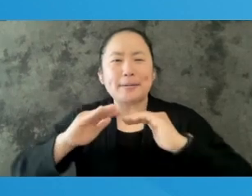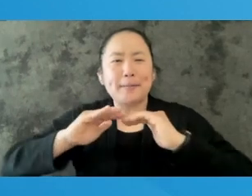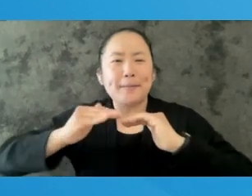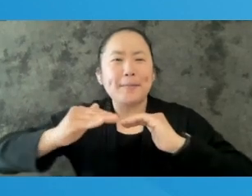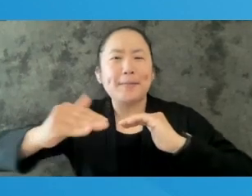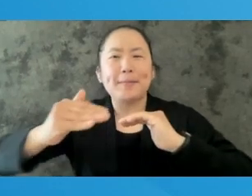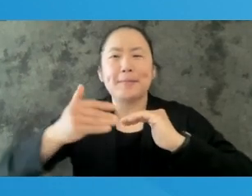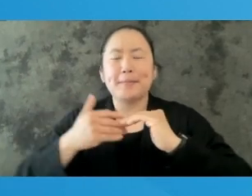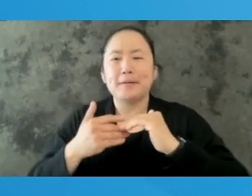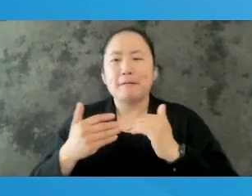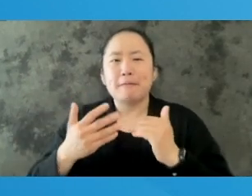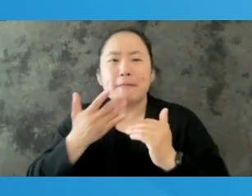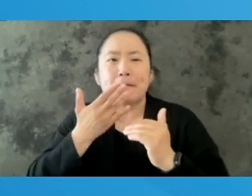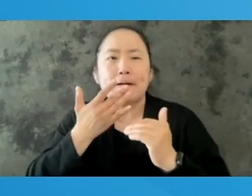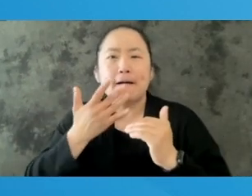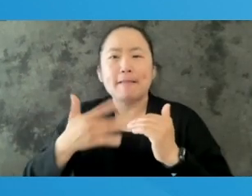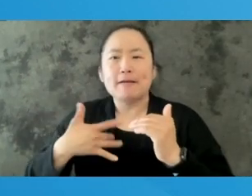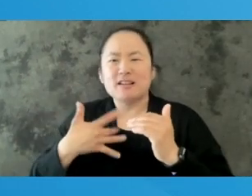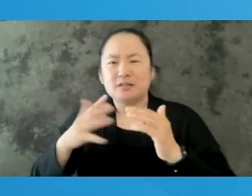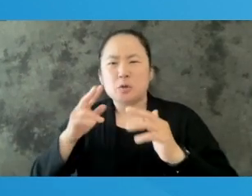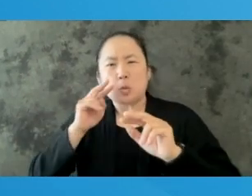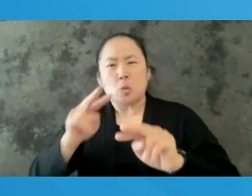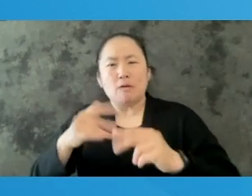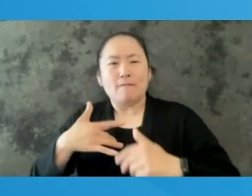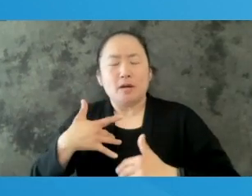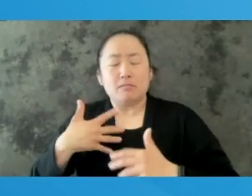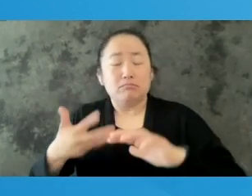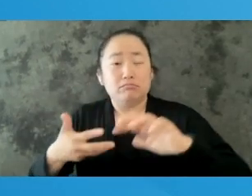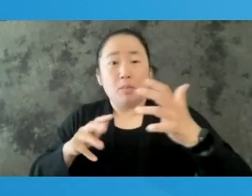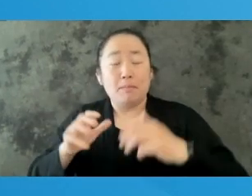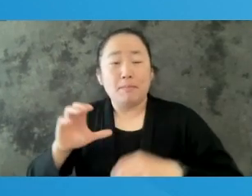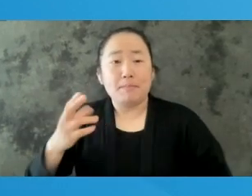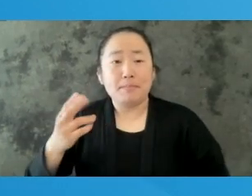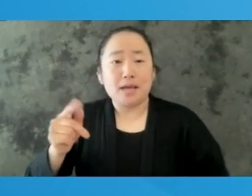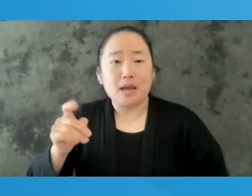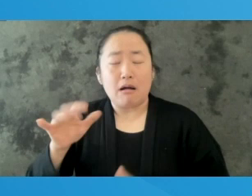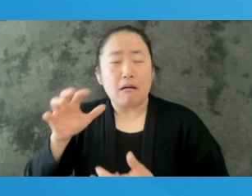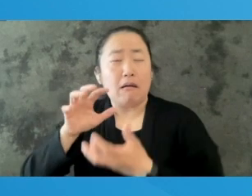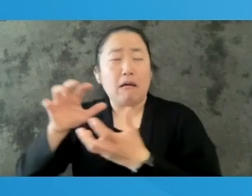sort of chaotic, disruptive. Absolutely.